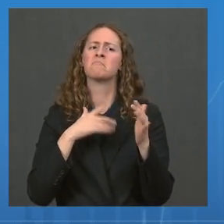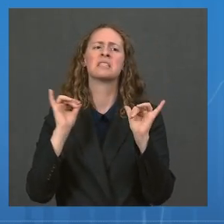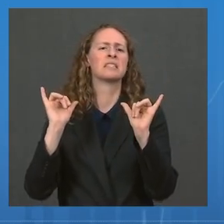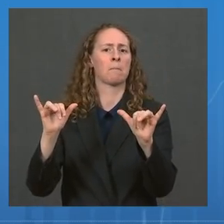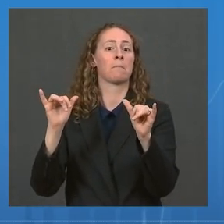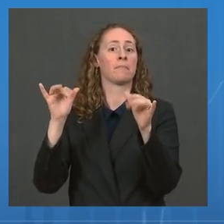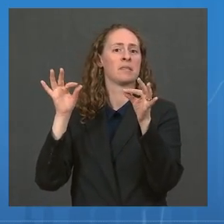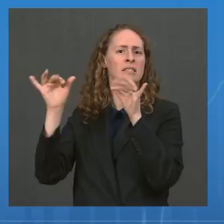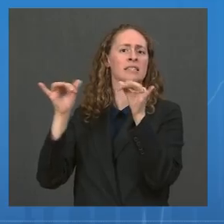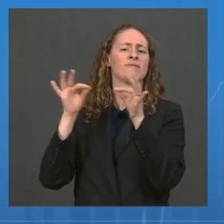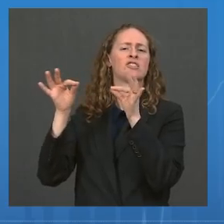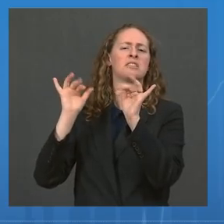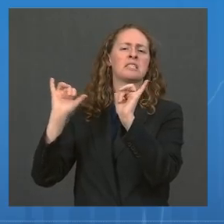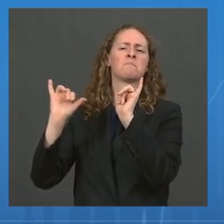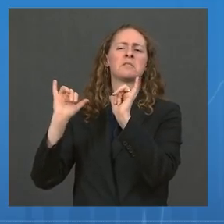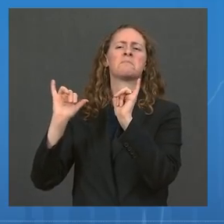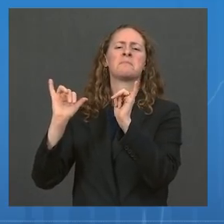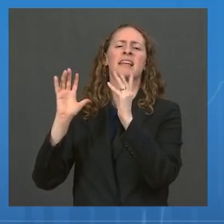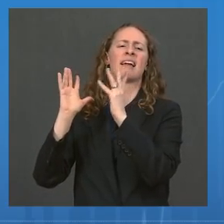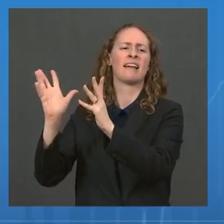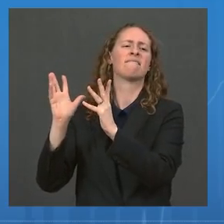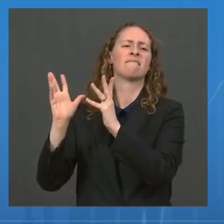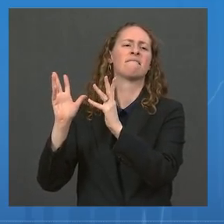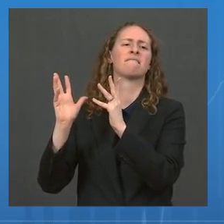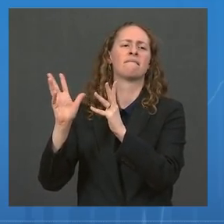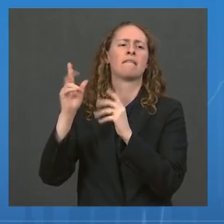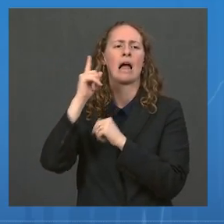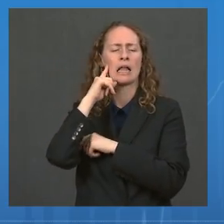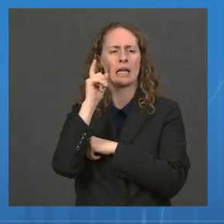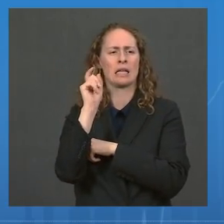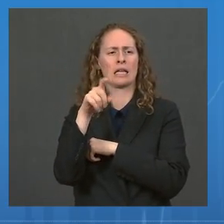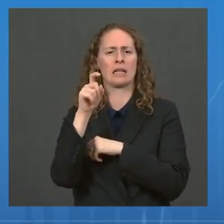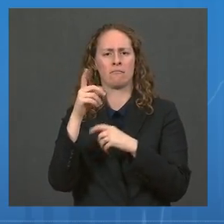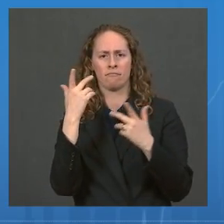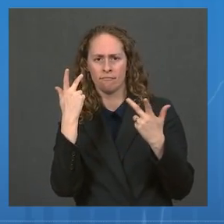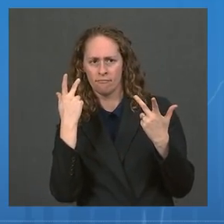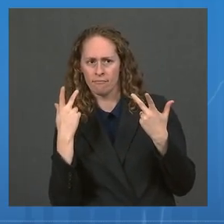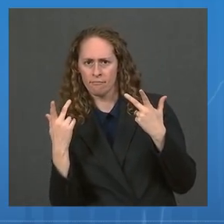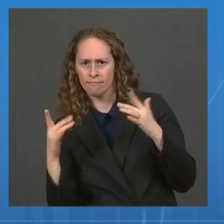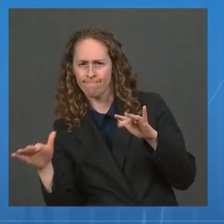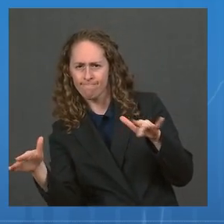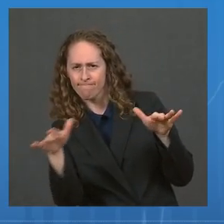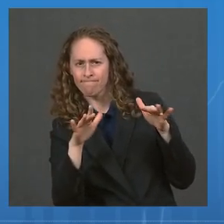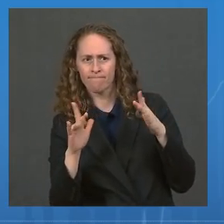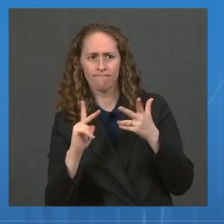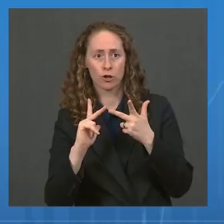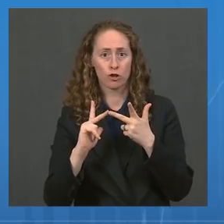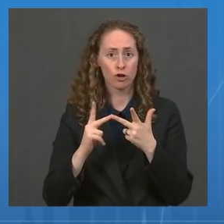I think we need to have more experience with our third shot and have more people eligible or recommended to receive it